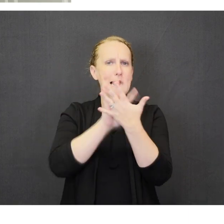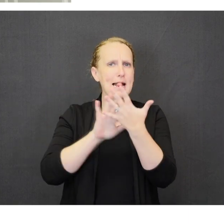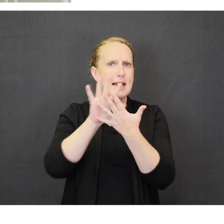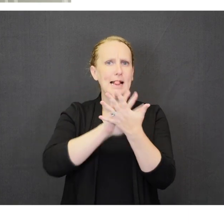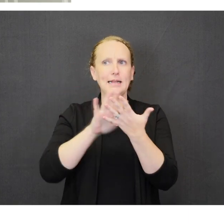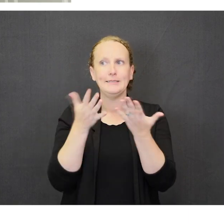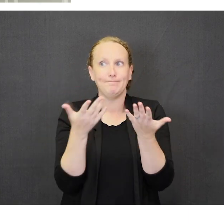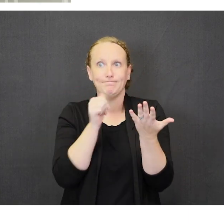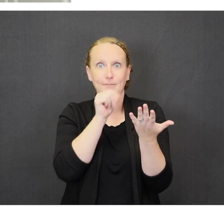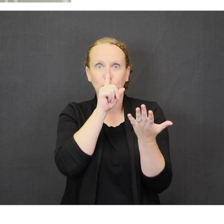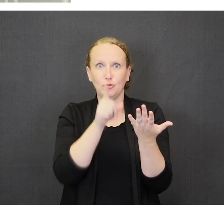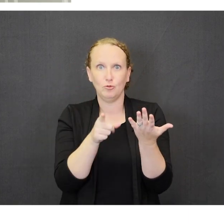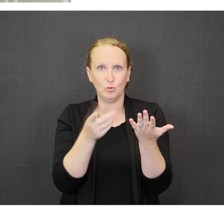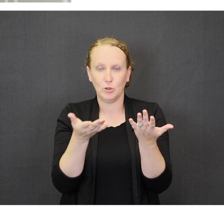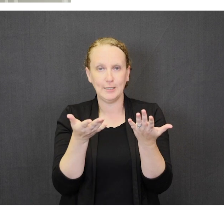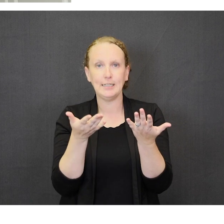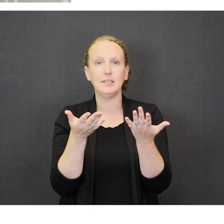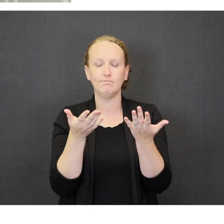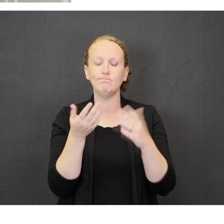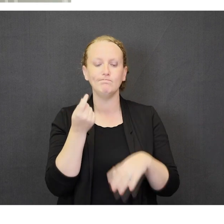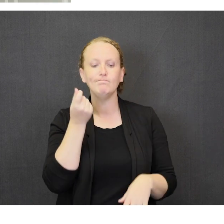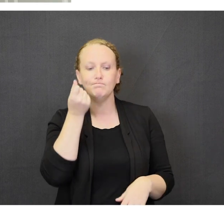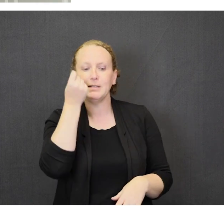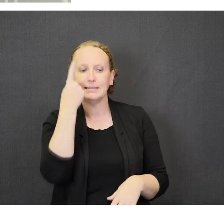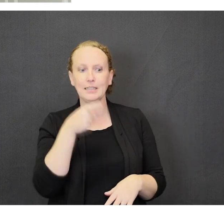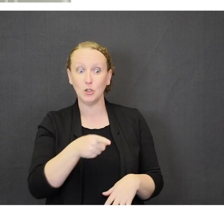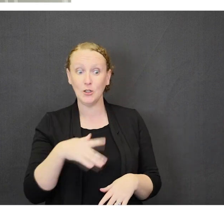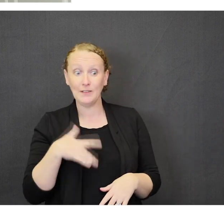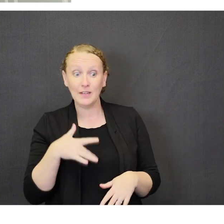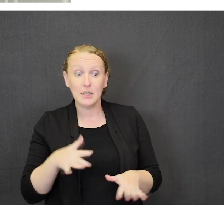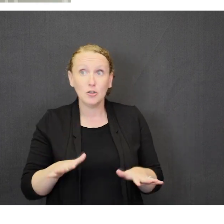unknowns there's a lot of uncertainty right now it makes so much sense why